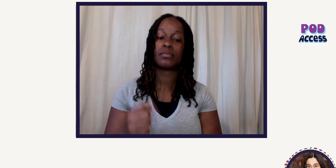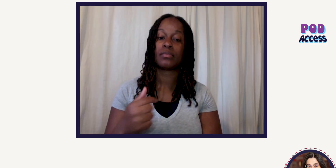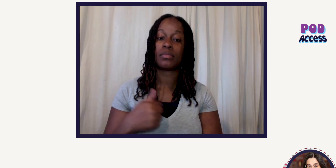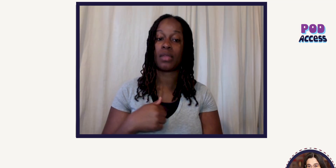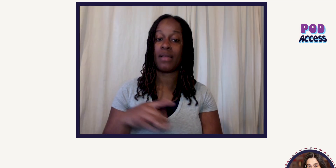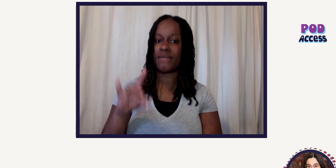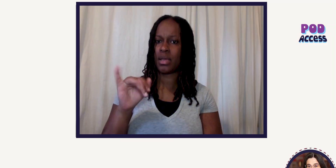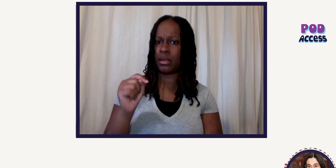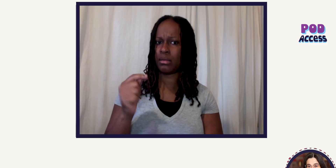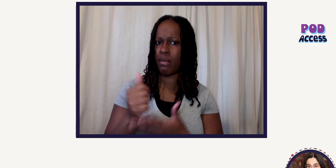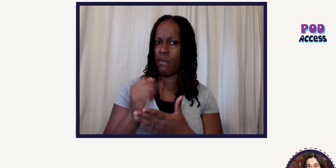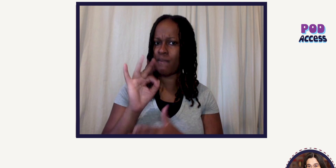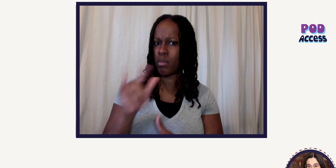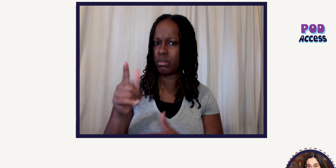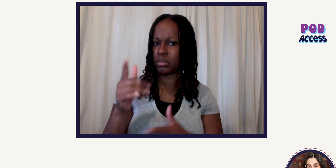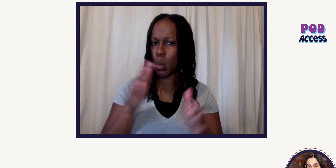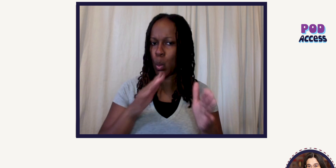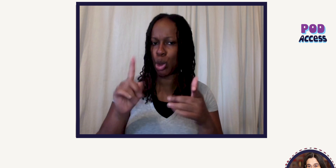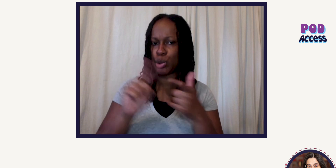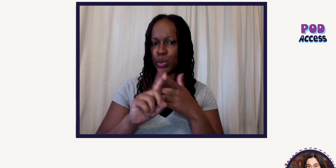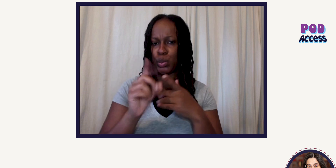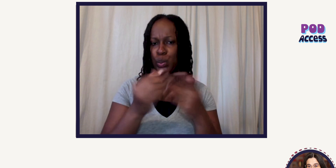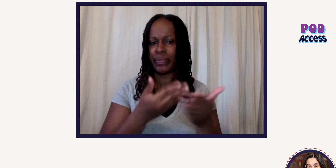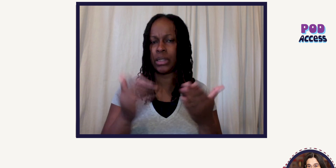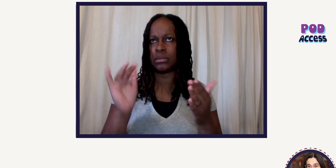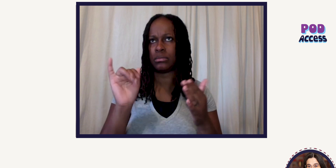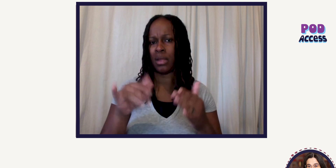I find it a helpful order to do things would be to